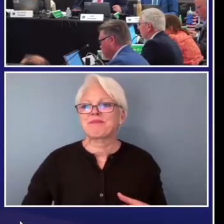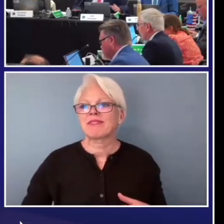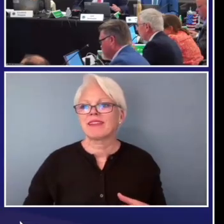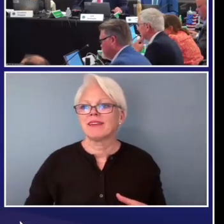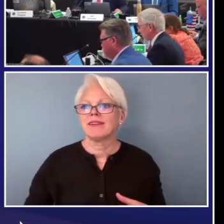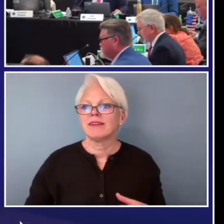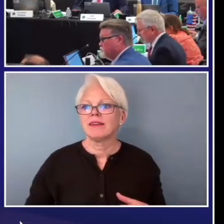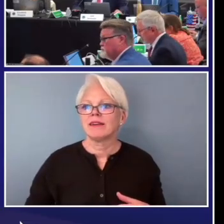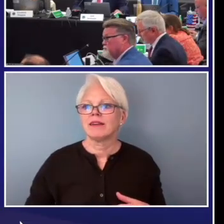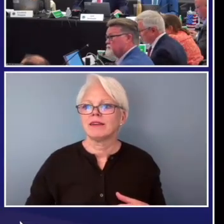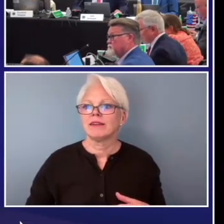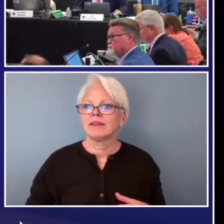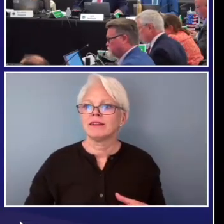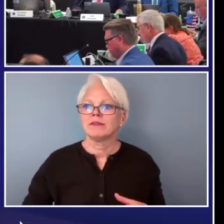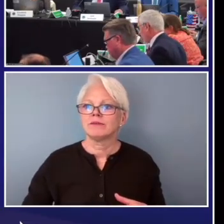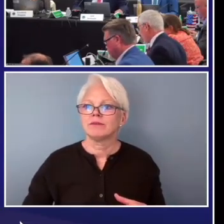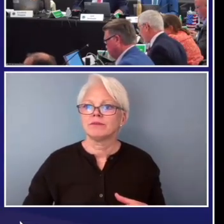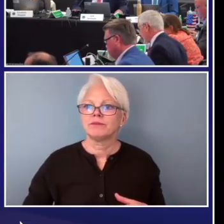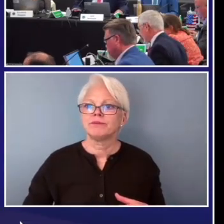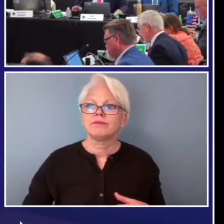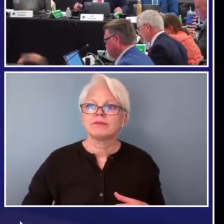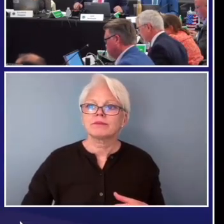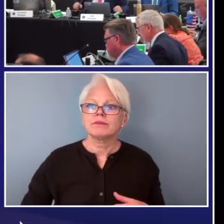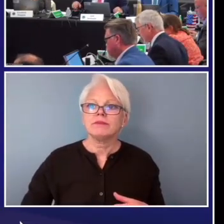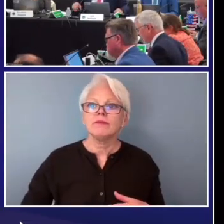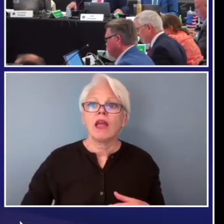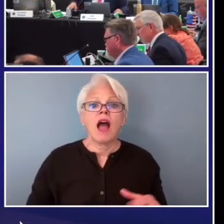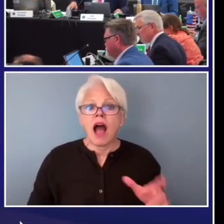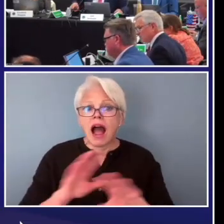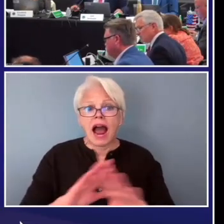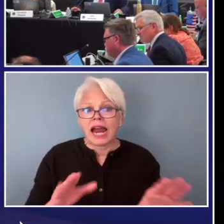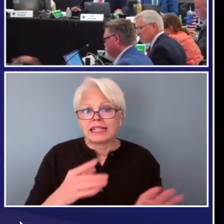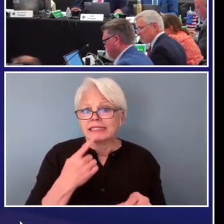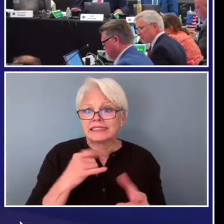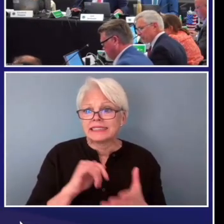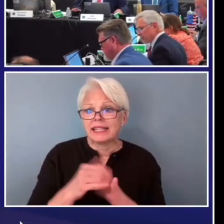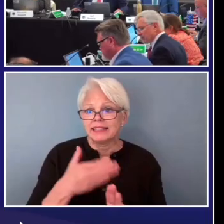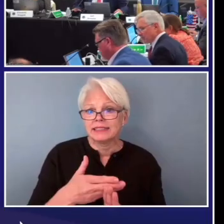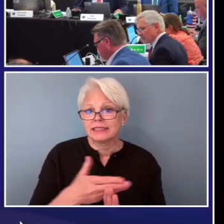this, um, which I didn't talk about in our, in my presentation, but, um, before